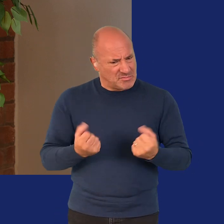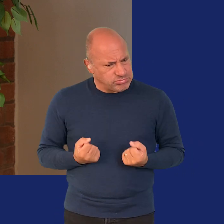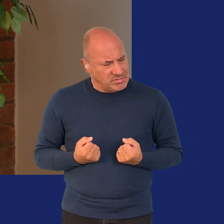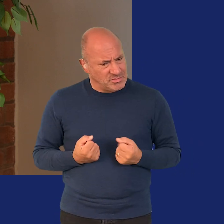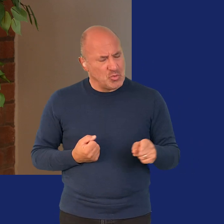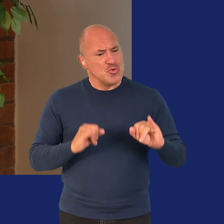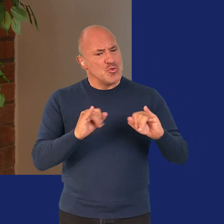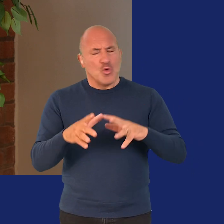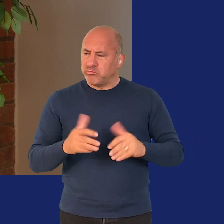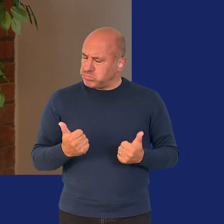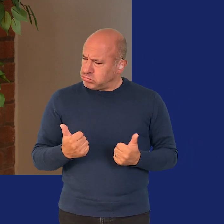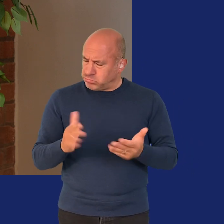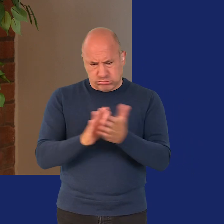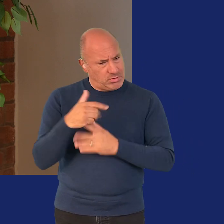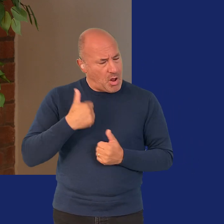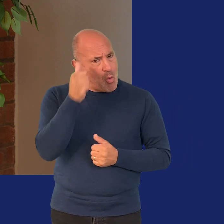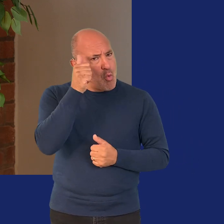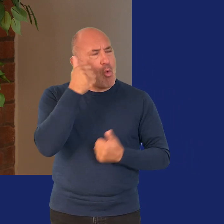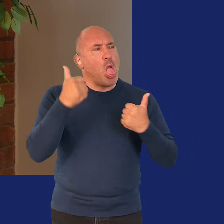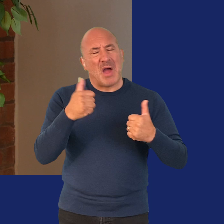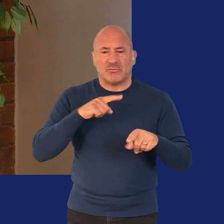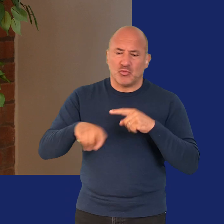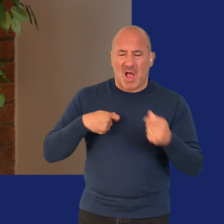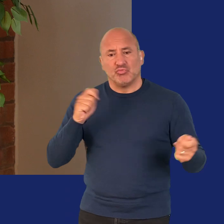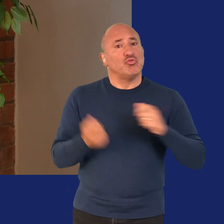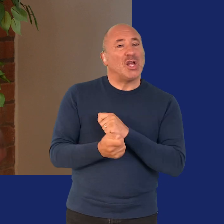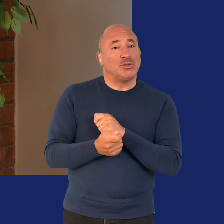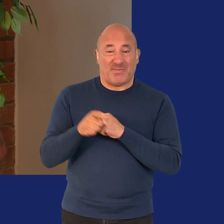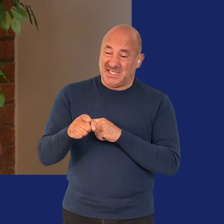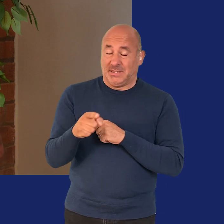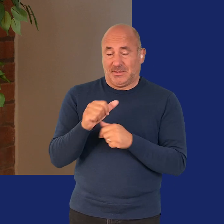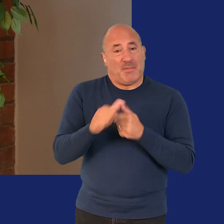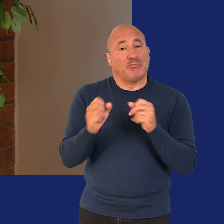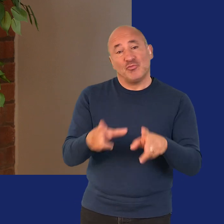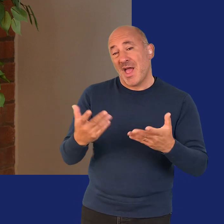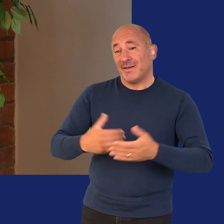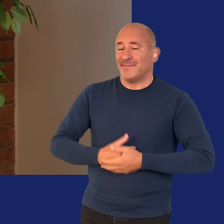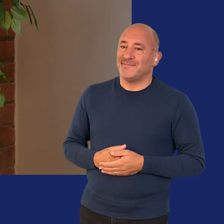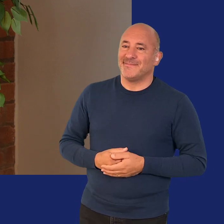clear about what we are going to do going forward to break that mould. Jess: Mm.